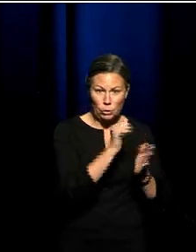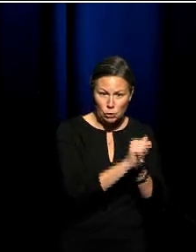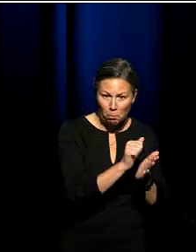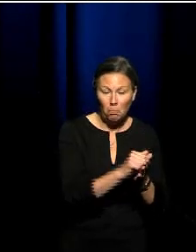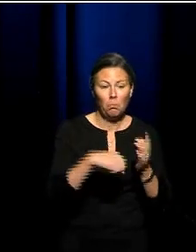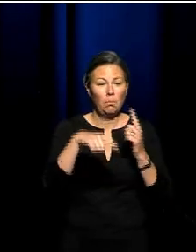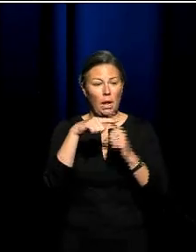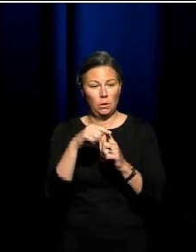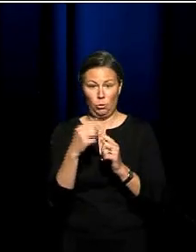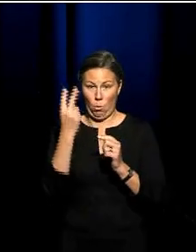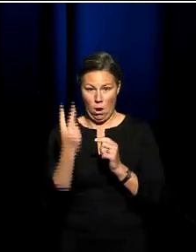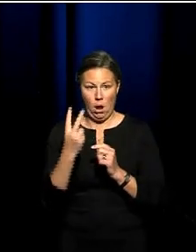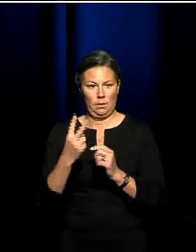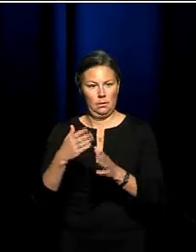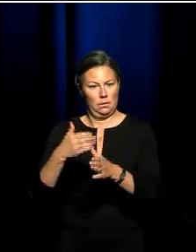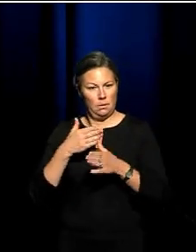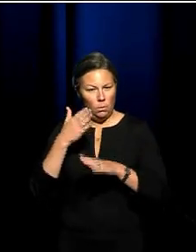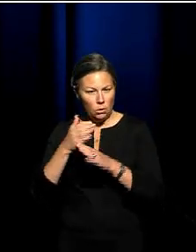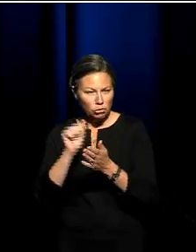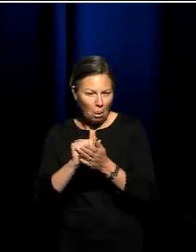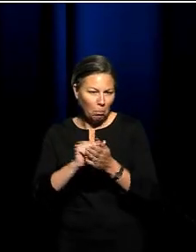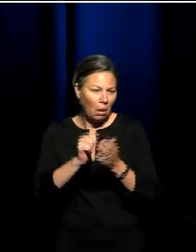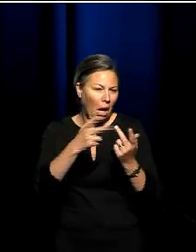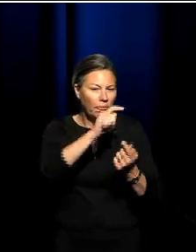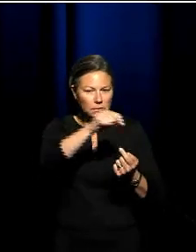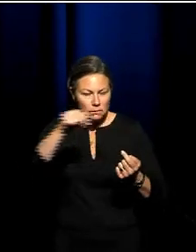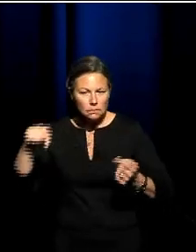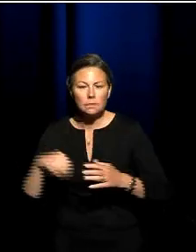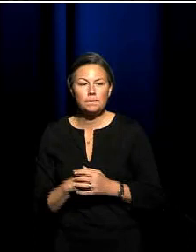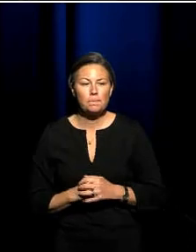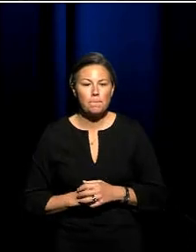workshops as I have already mentioned today, Council Assisting and the